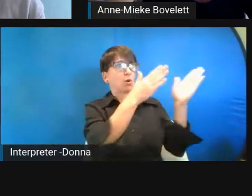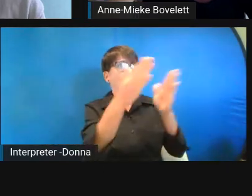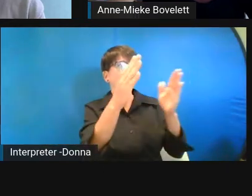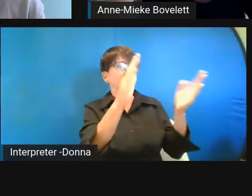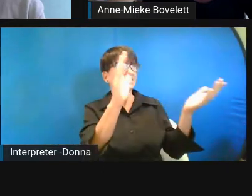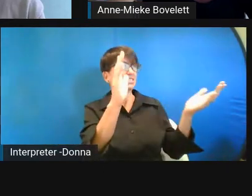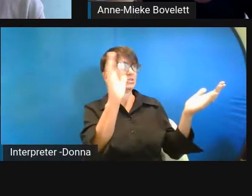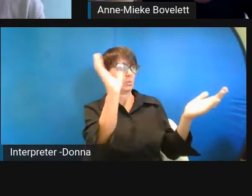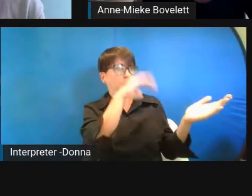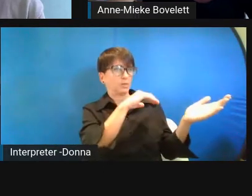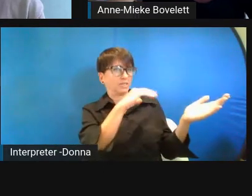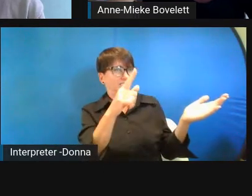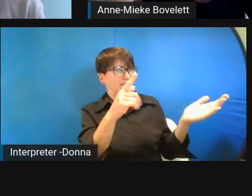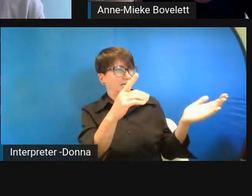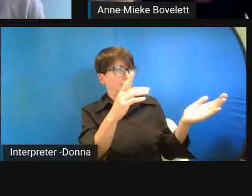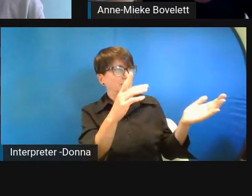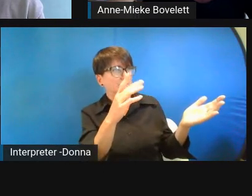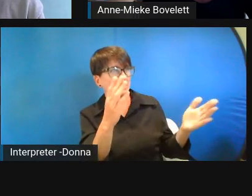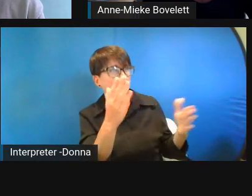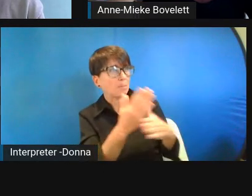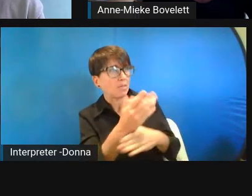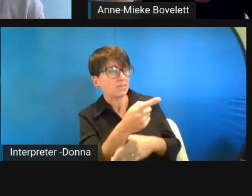Well, to be honest, it does,